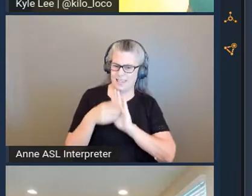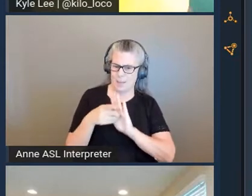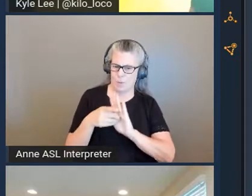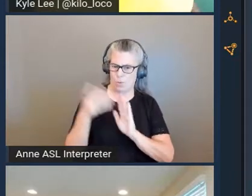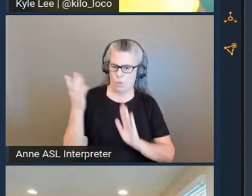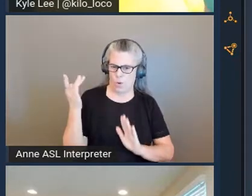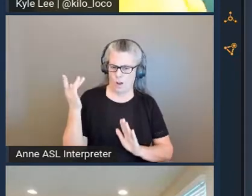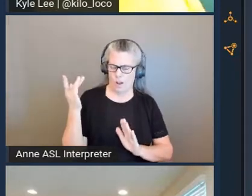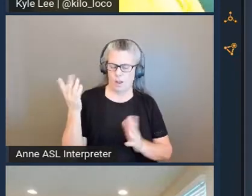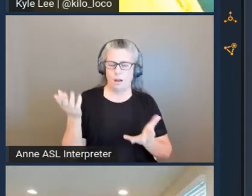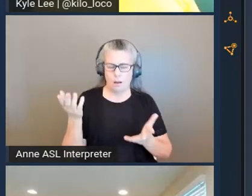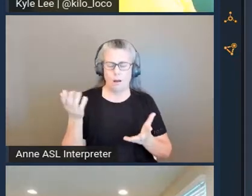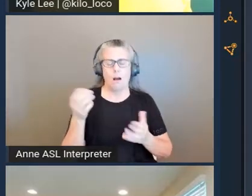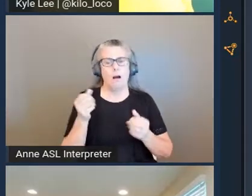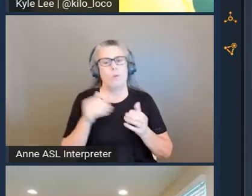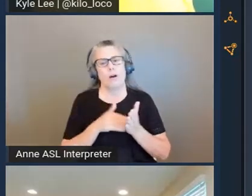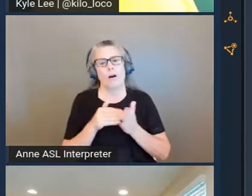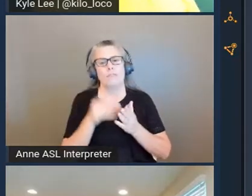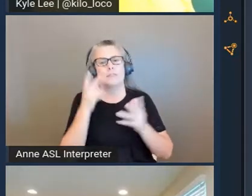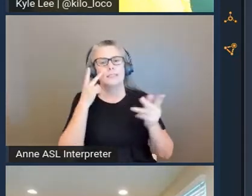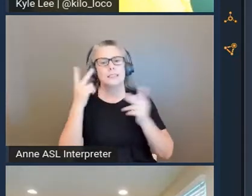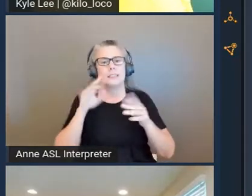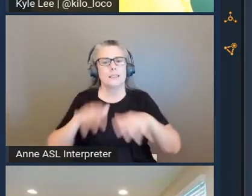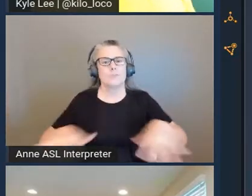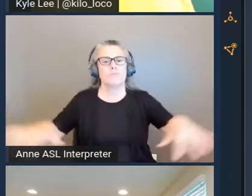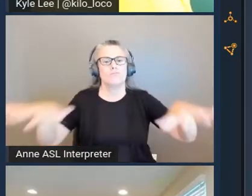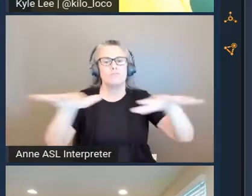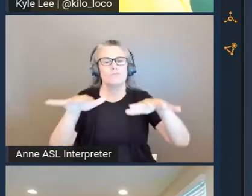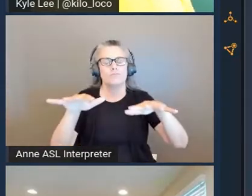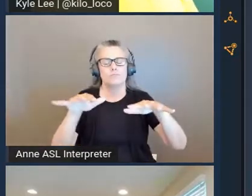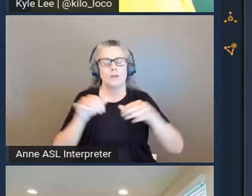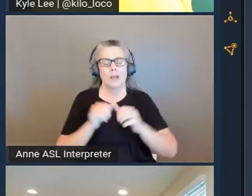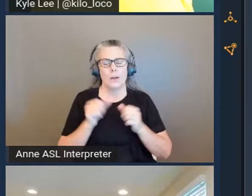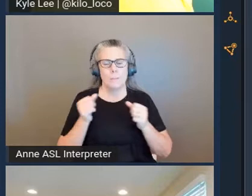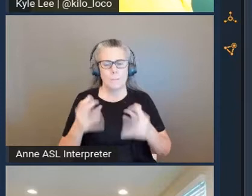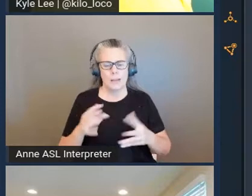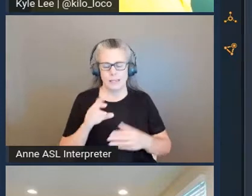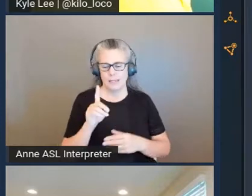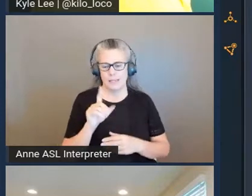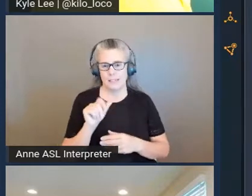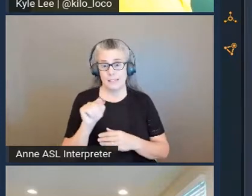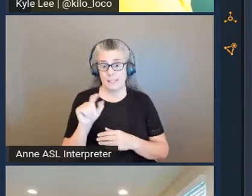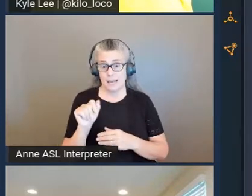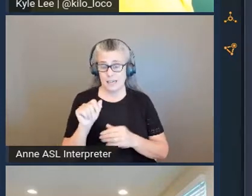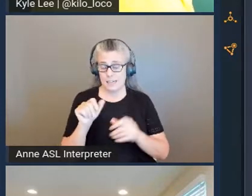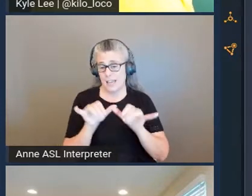in the industry is many of the data workers, specifically data engineers, data scientists,